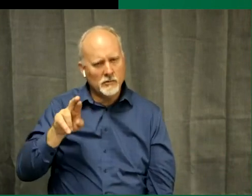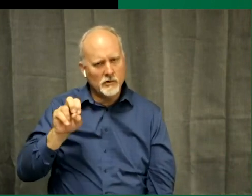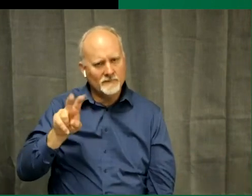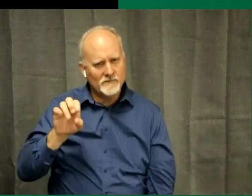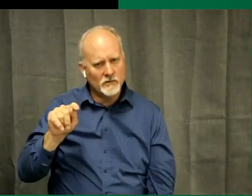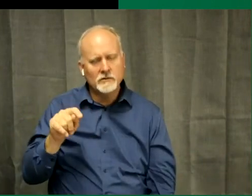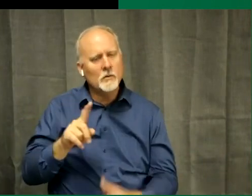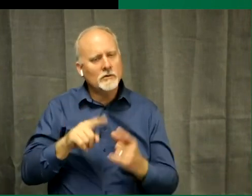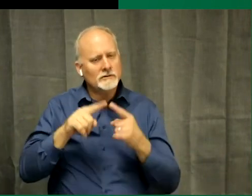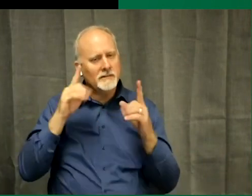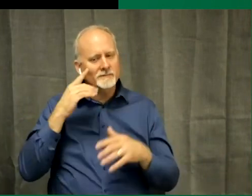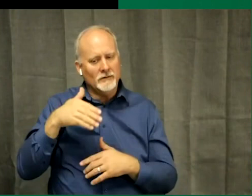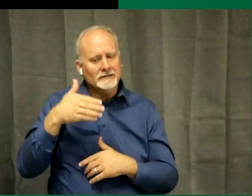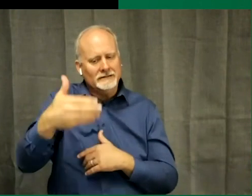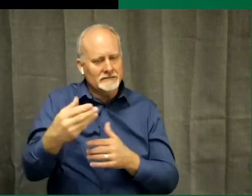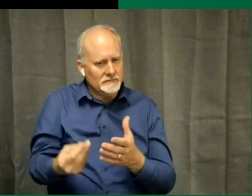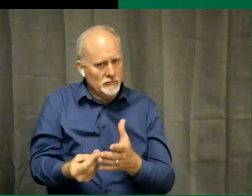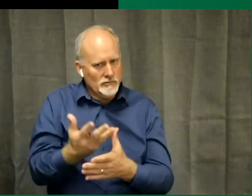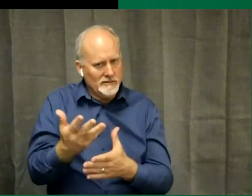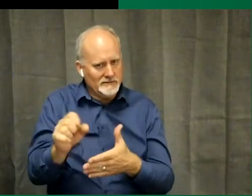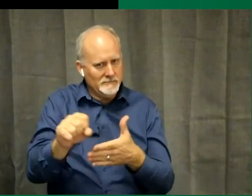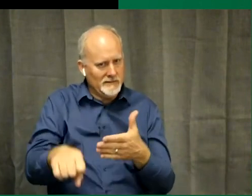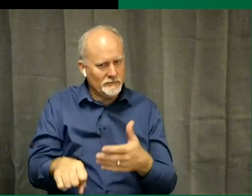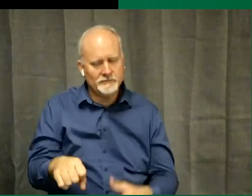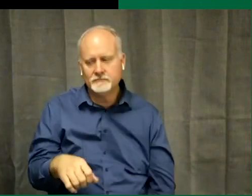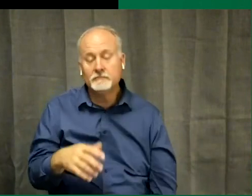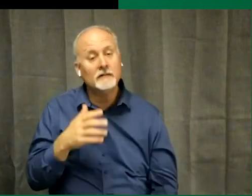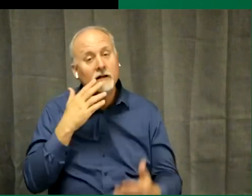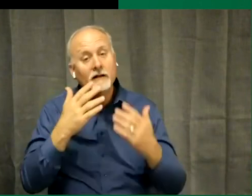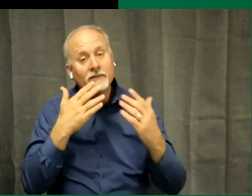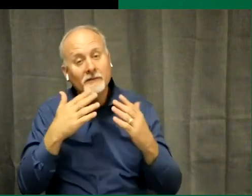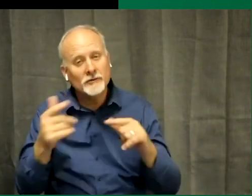in the spring semester thank you thank you all for coming tonight we're so glad to